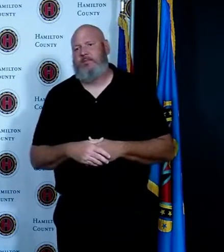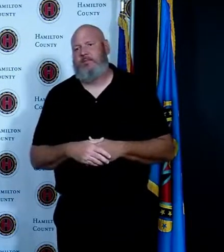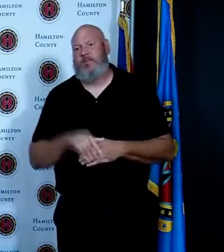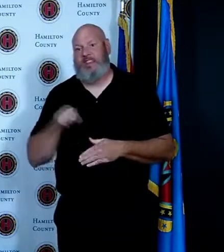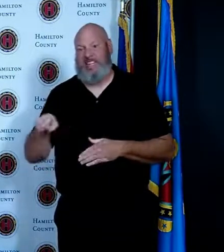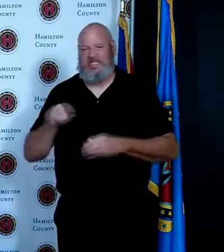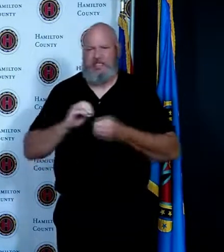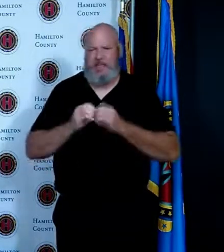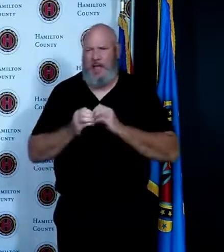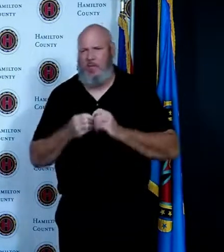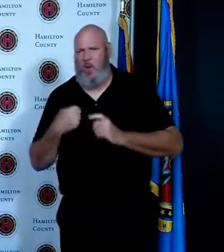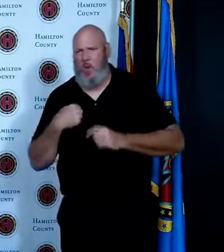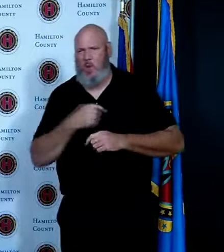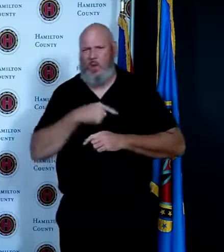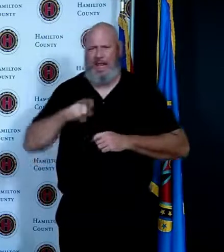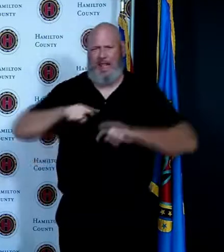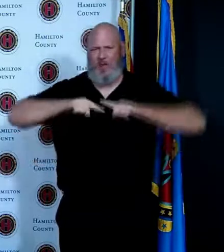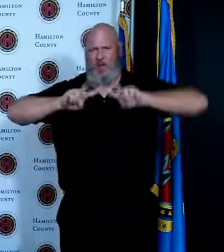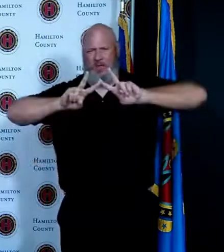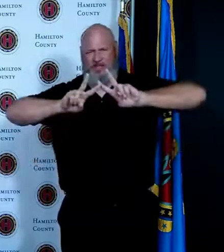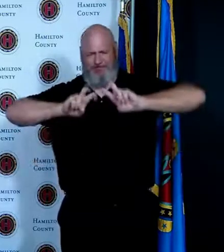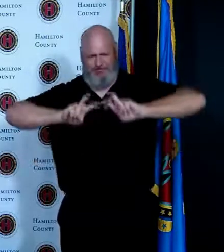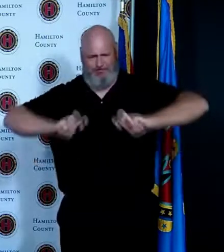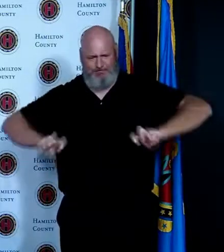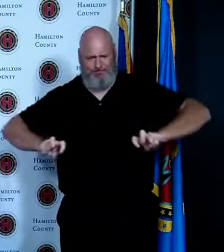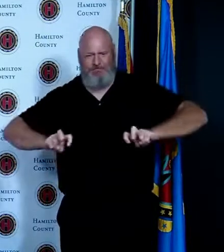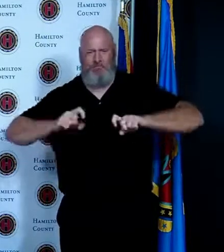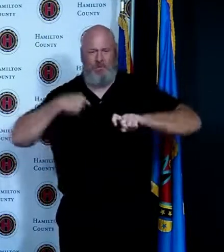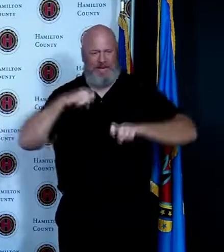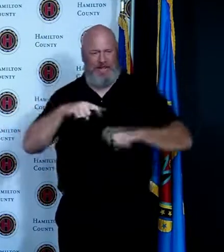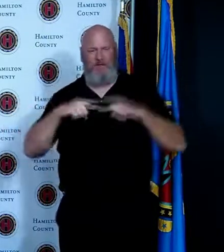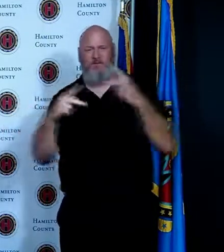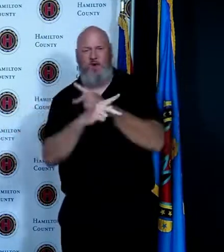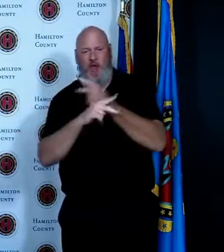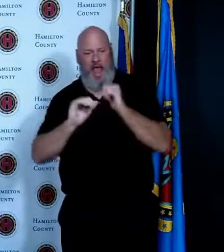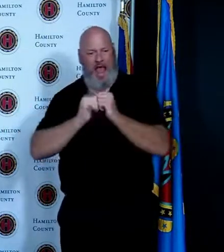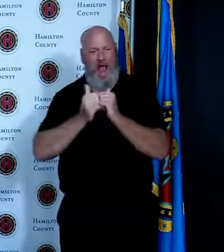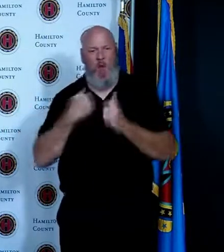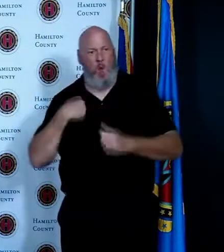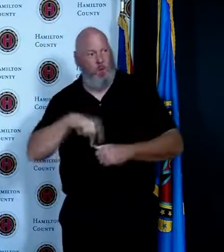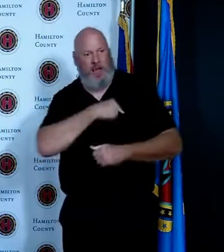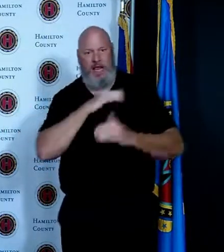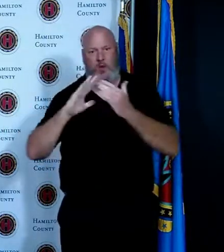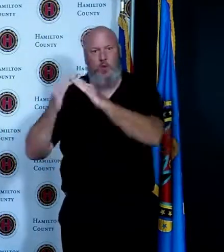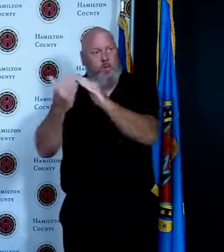spread of Covid-19 in Hamilton County I applaud Governor DeWine's to order to